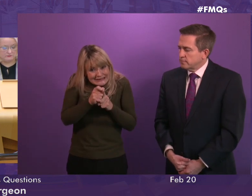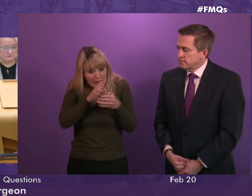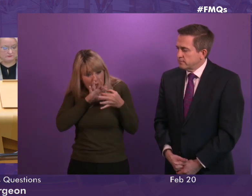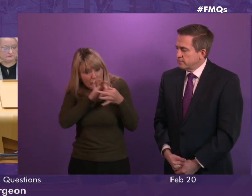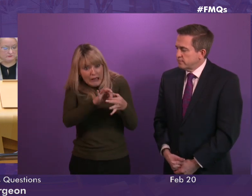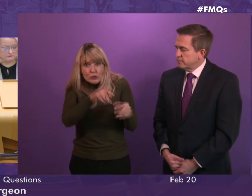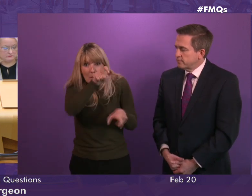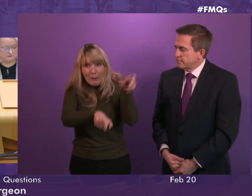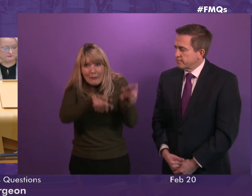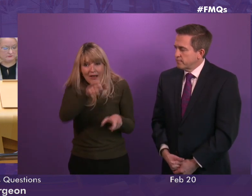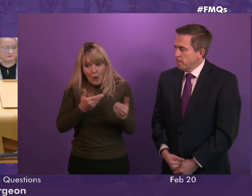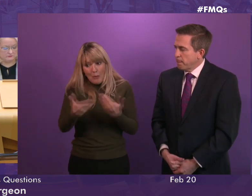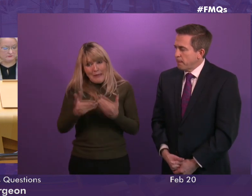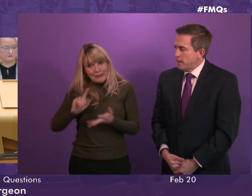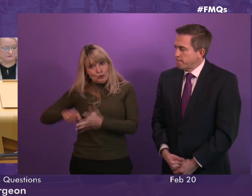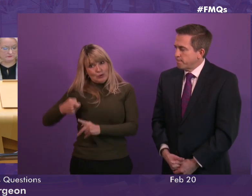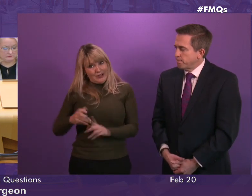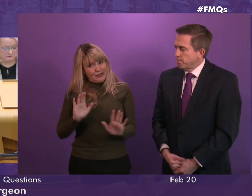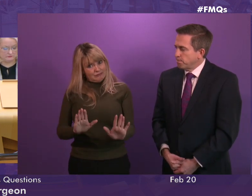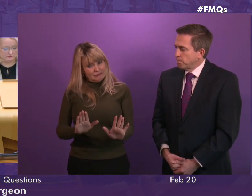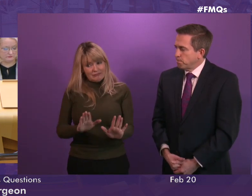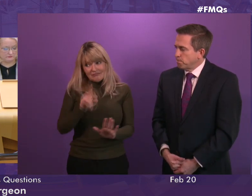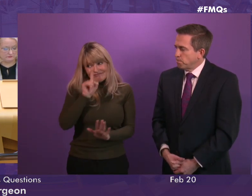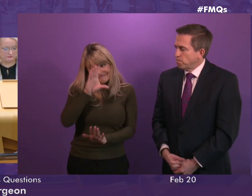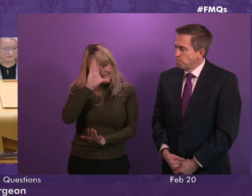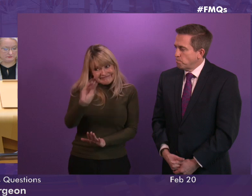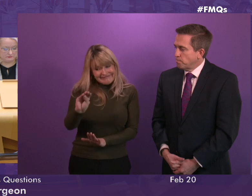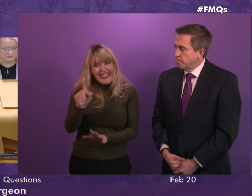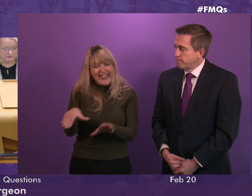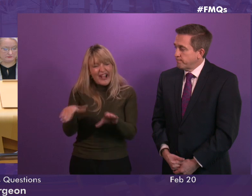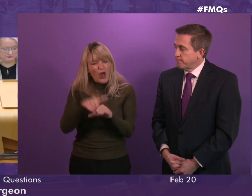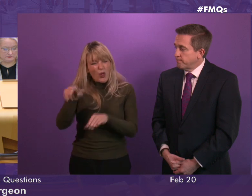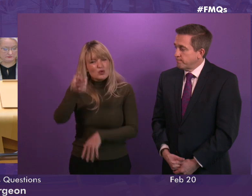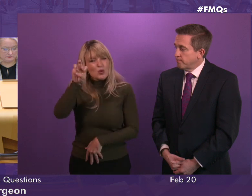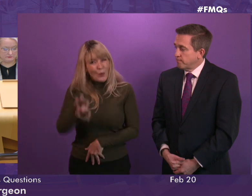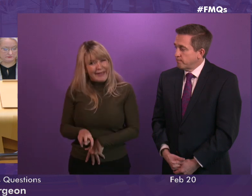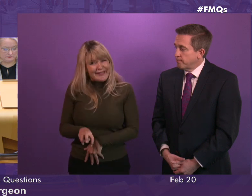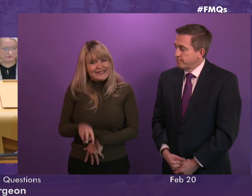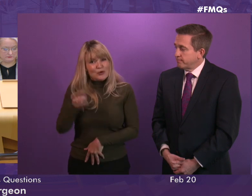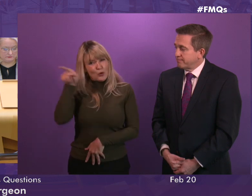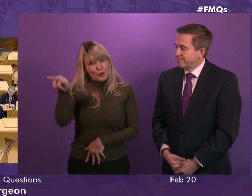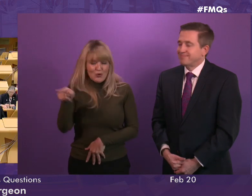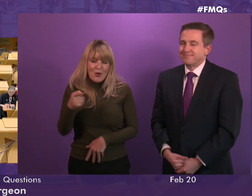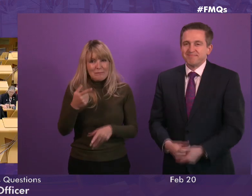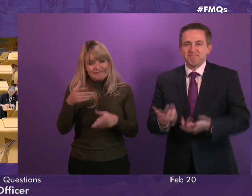part of the UK—and I point out to Richard Leonard that that includes Wales, where his party runs the Government.